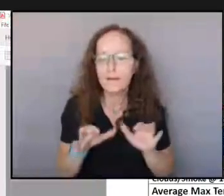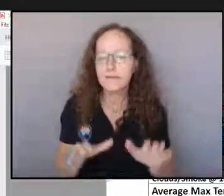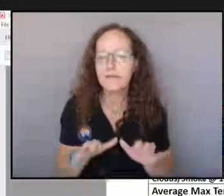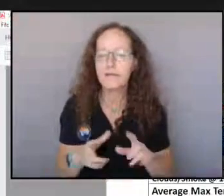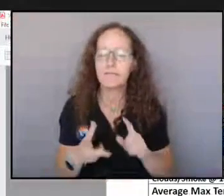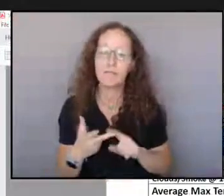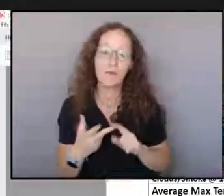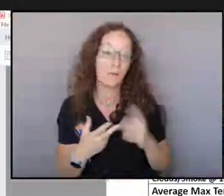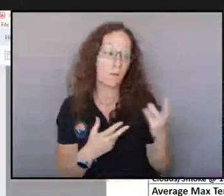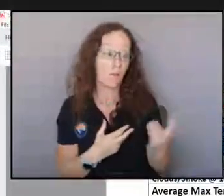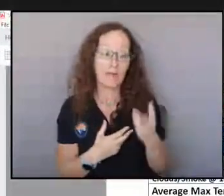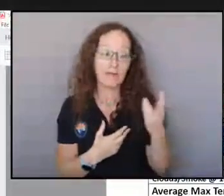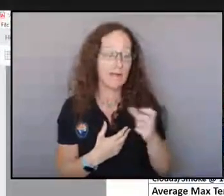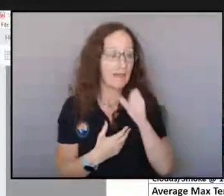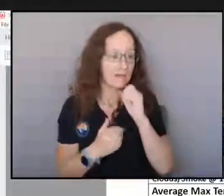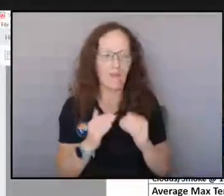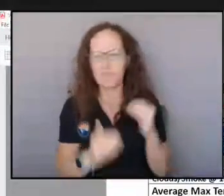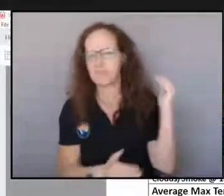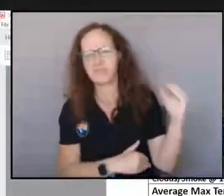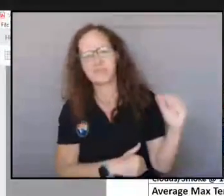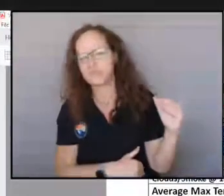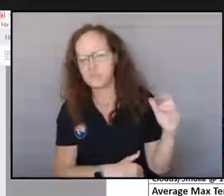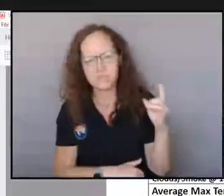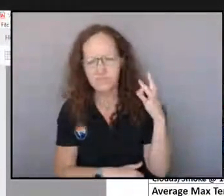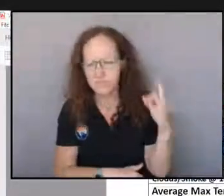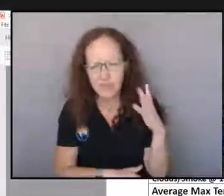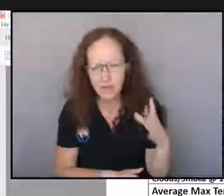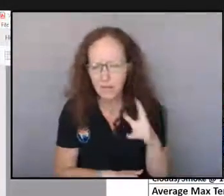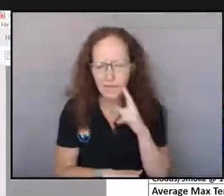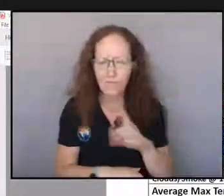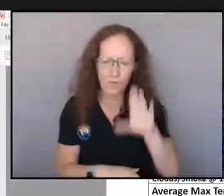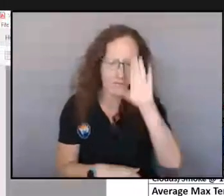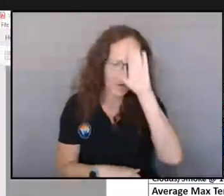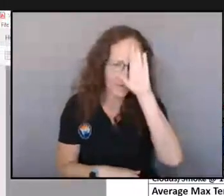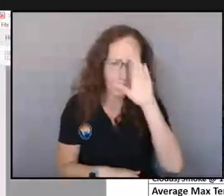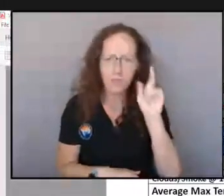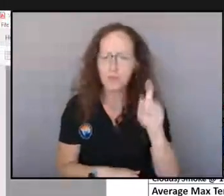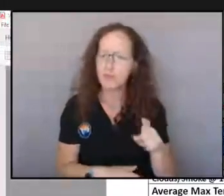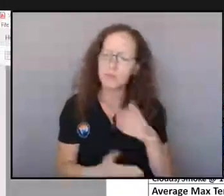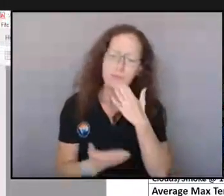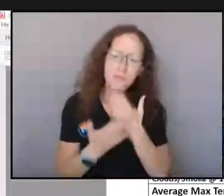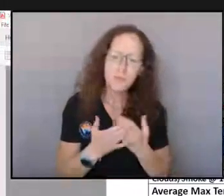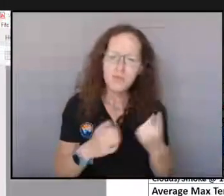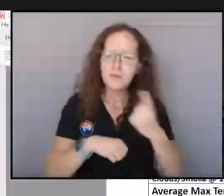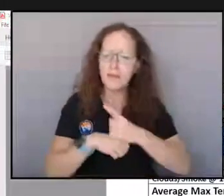THE FIREFIGHTERS. IT WILL BE A GOOD WORK DAY. HUMIDITY WILL COME DOWN A LITTLE BIT.